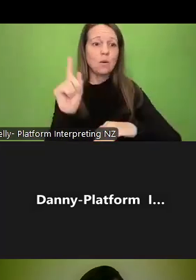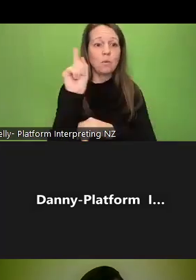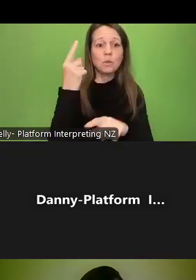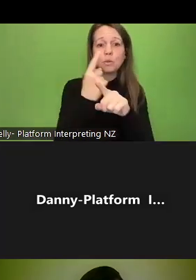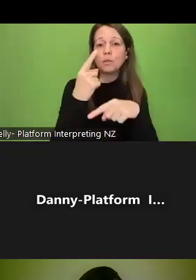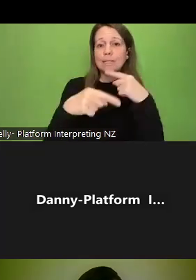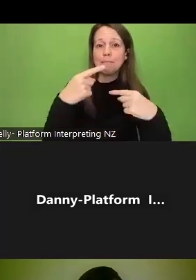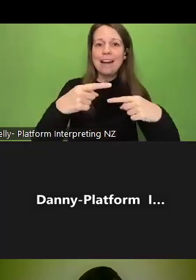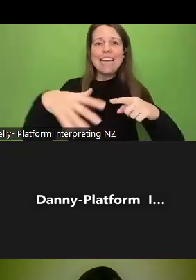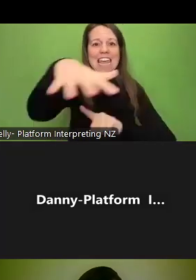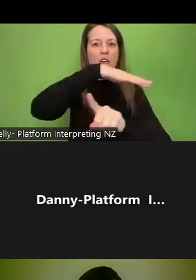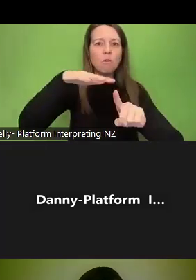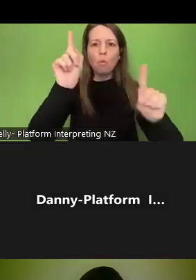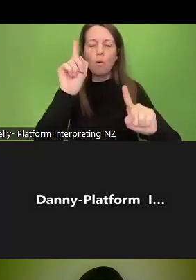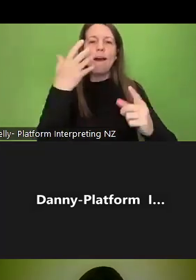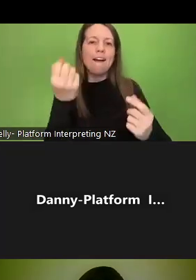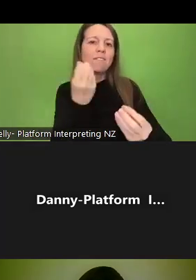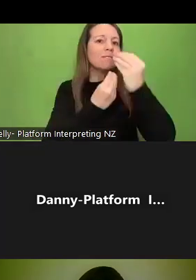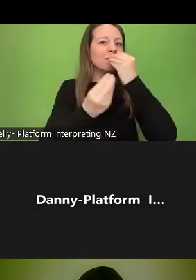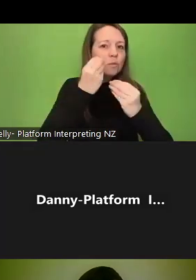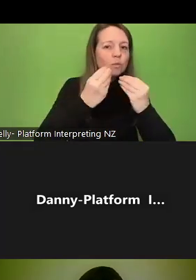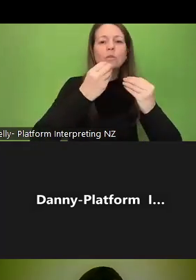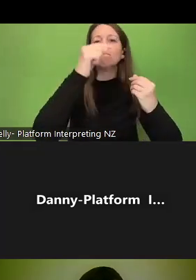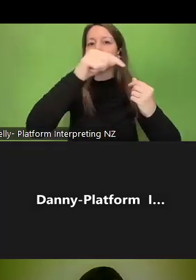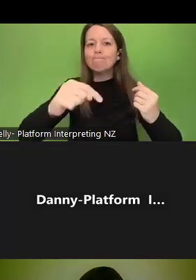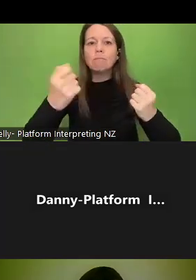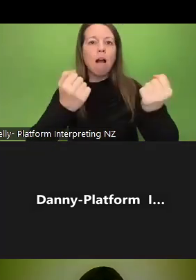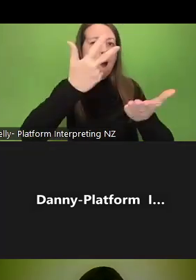There are captions underneath the images, so that people can access